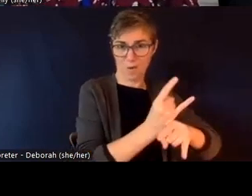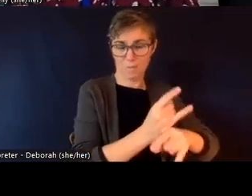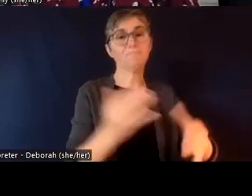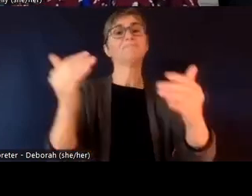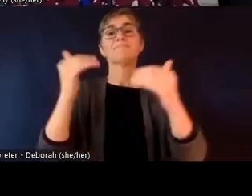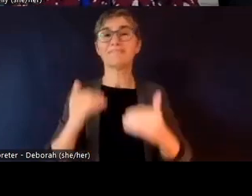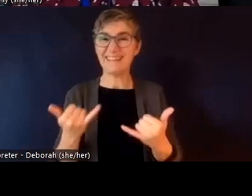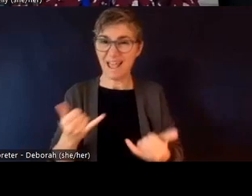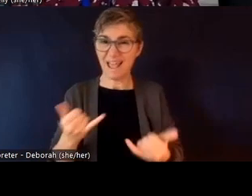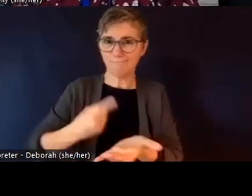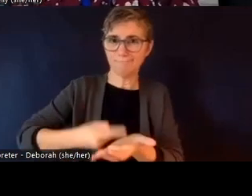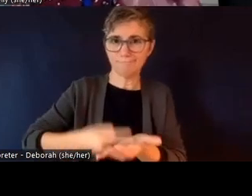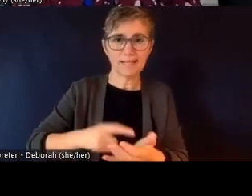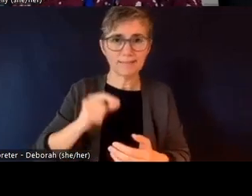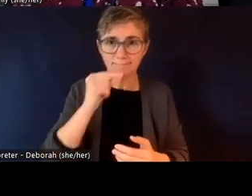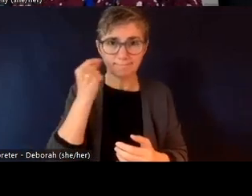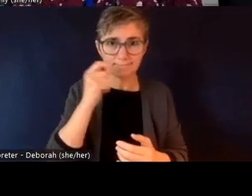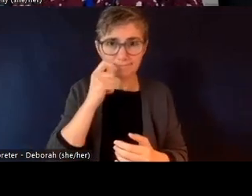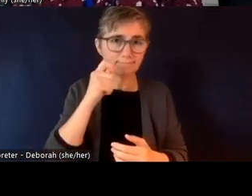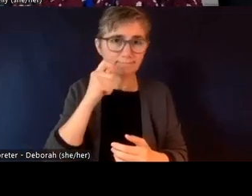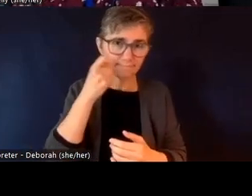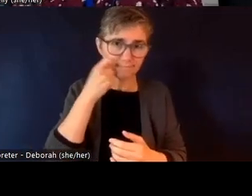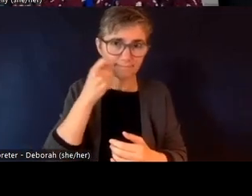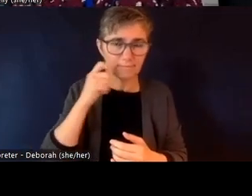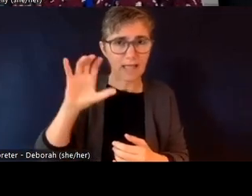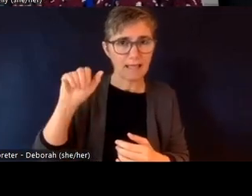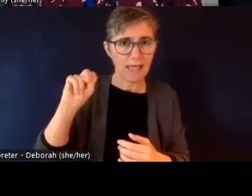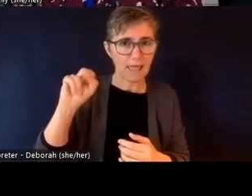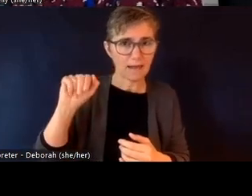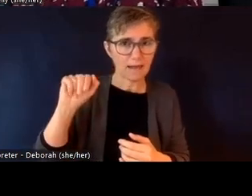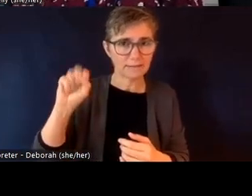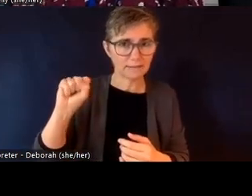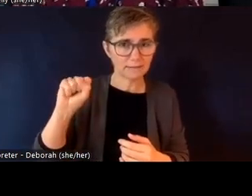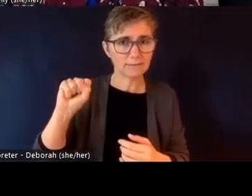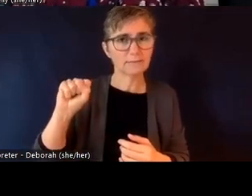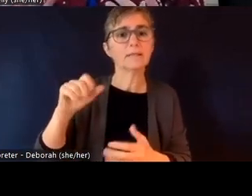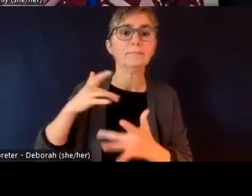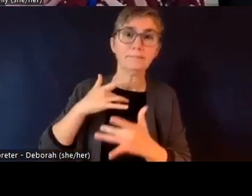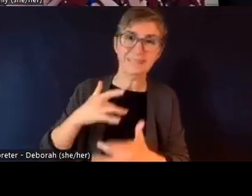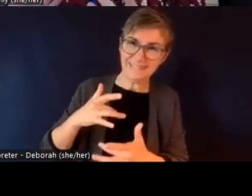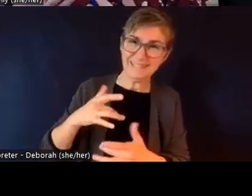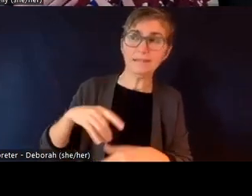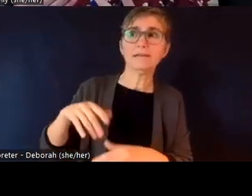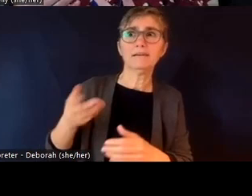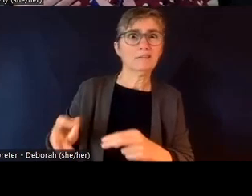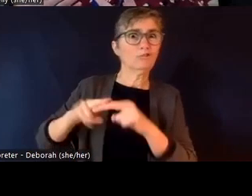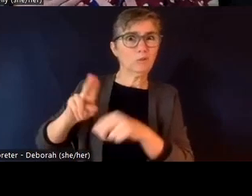States, and it's been more likely to be used with increased legalization. And it's thought of as